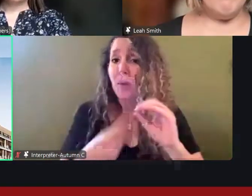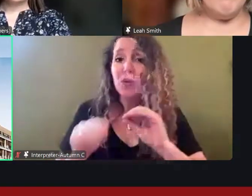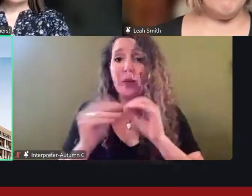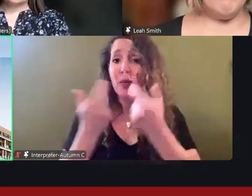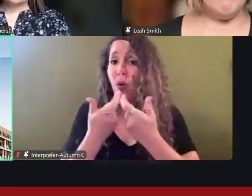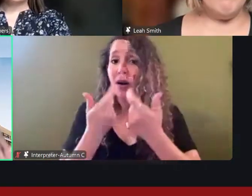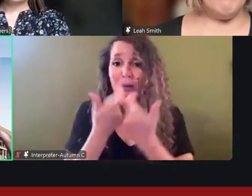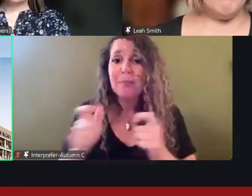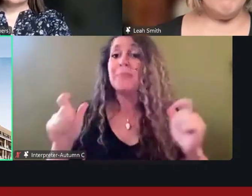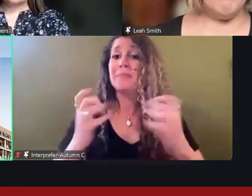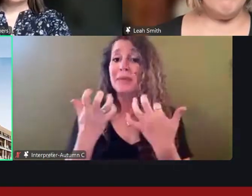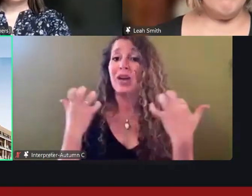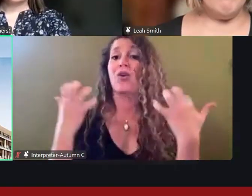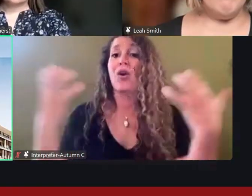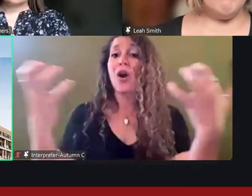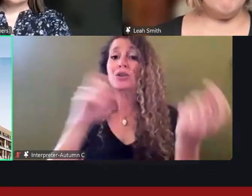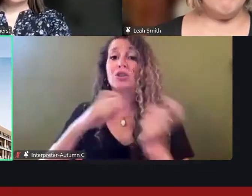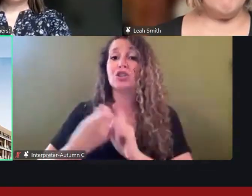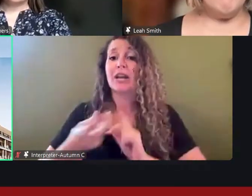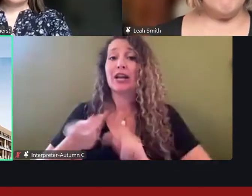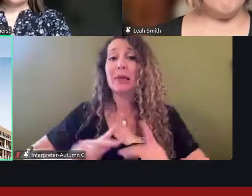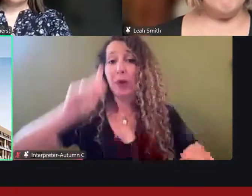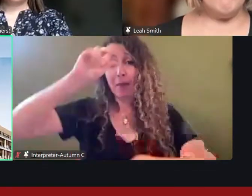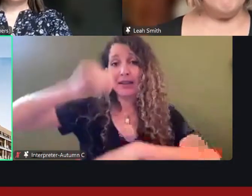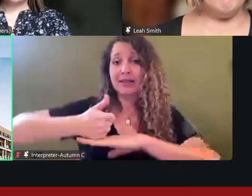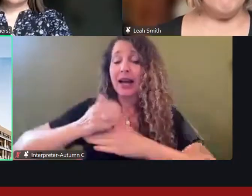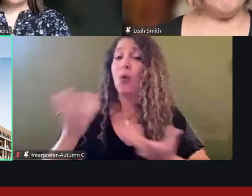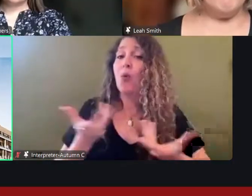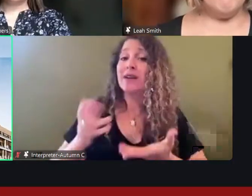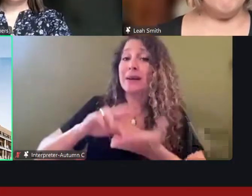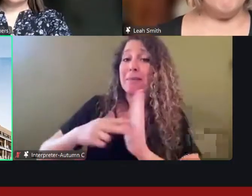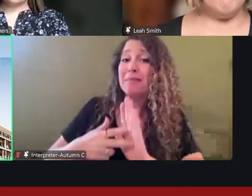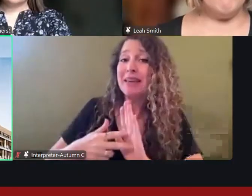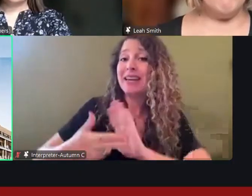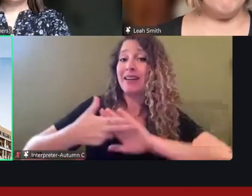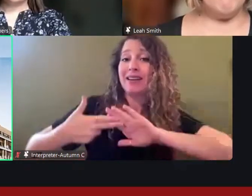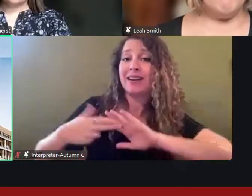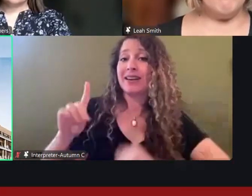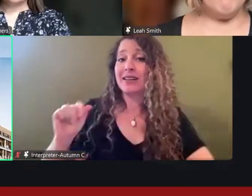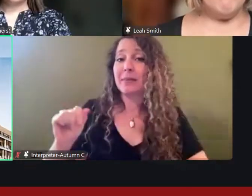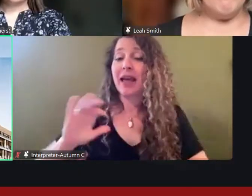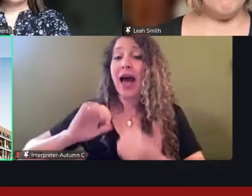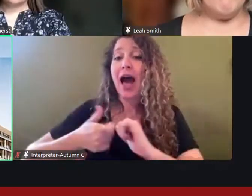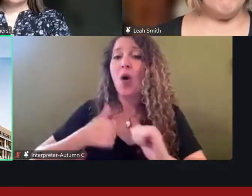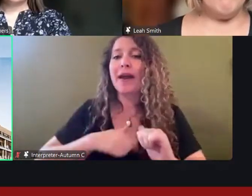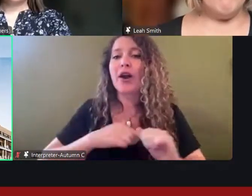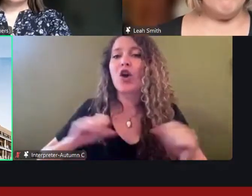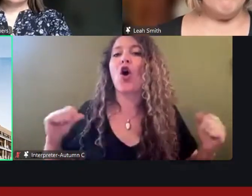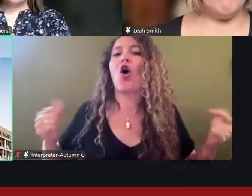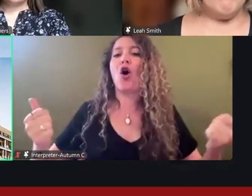shifting people's mindsets about what does disability mean? How are we all interconnected? What are our shared experiences?